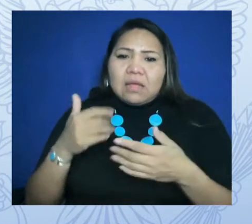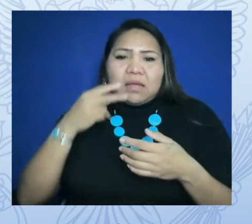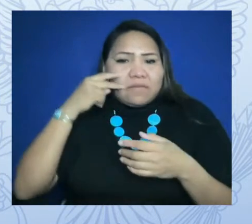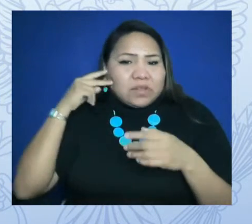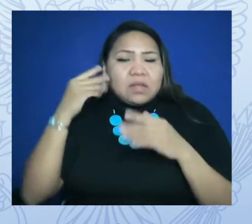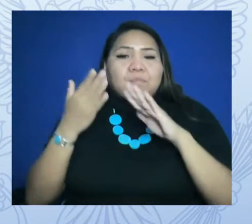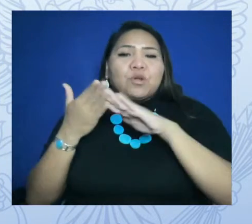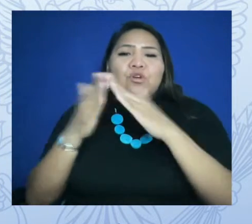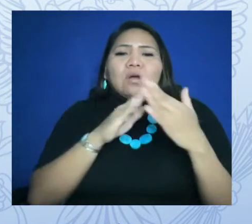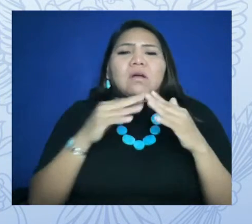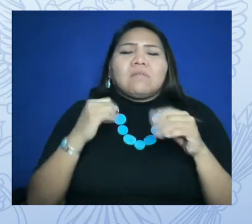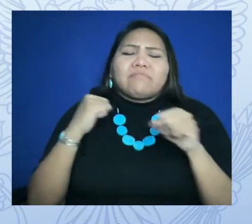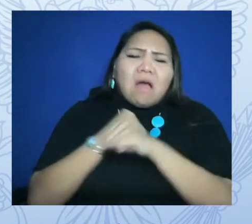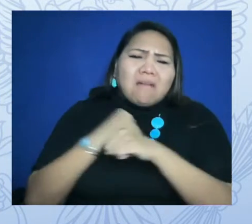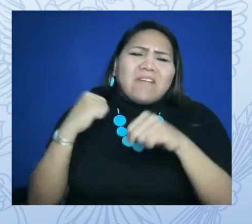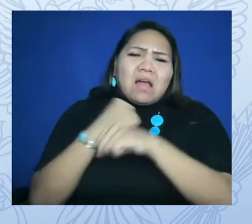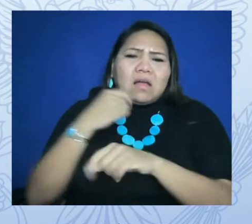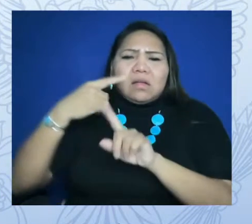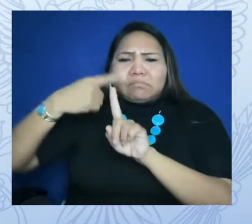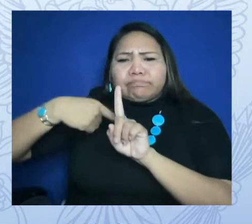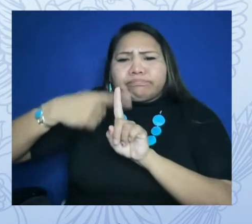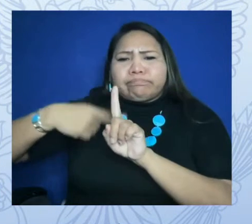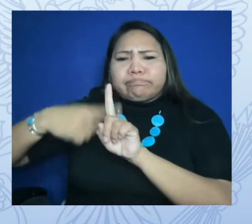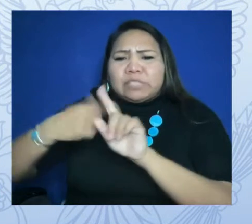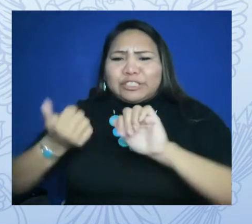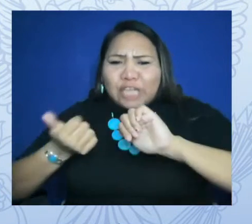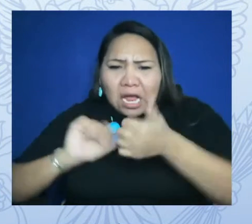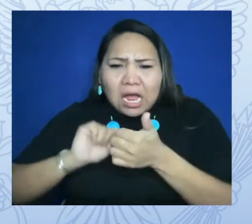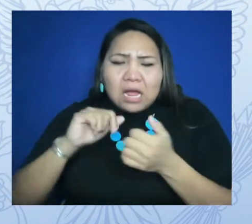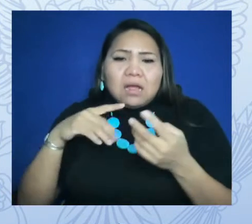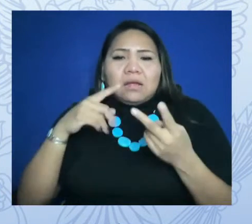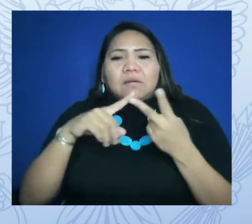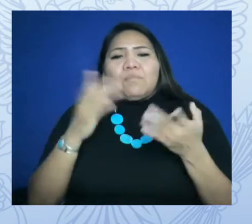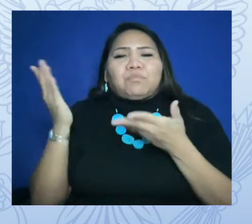bring electricity to their homes and develop clean energy.